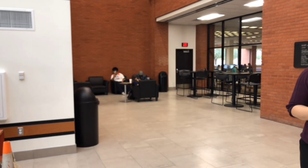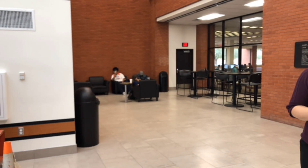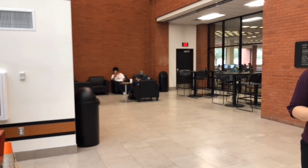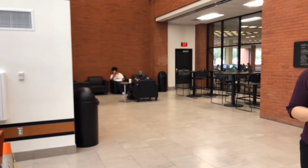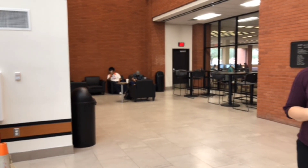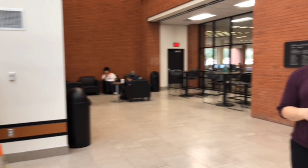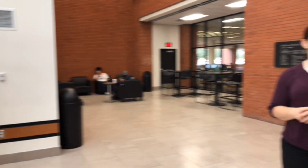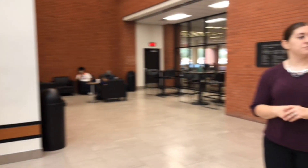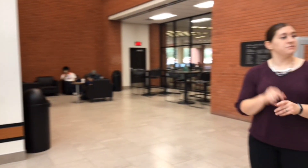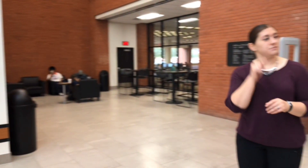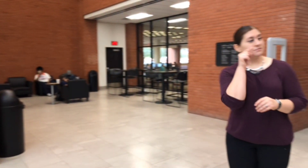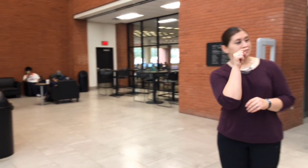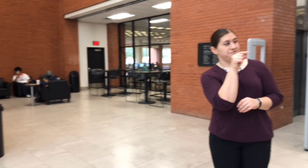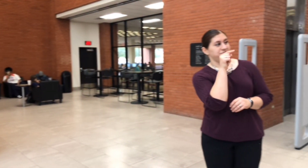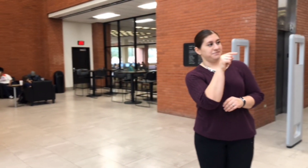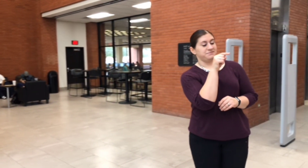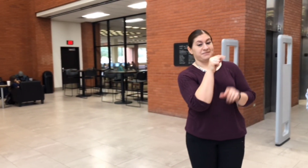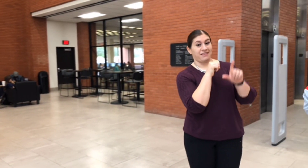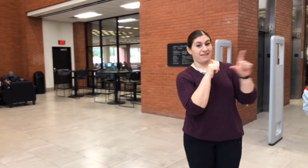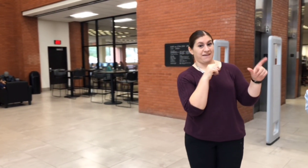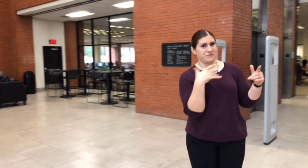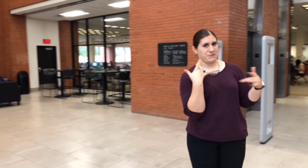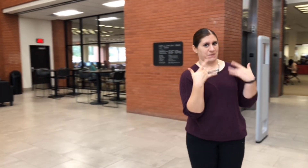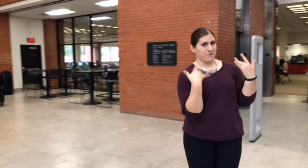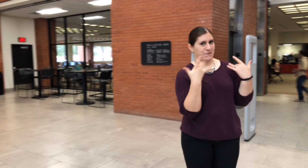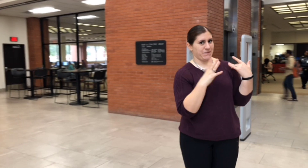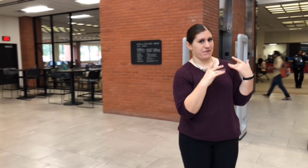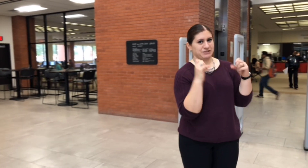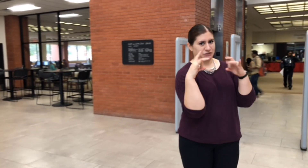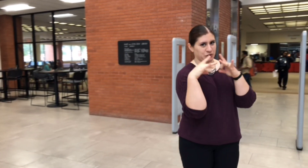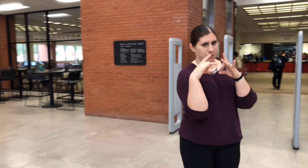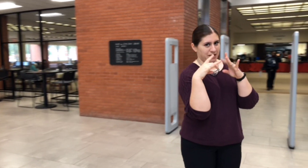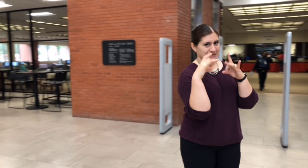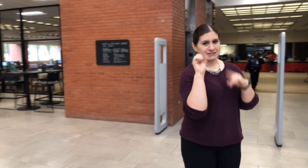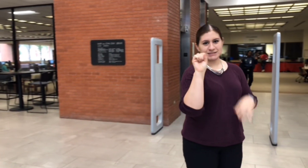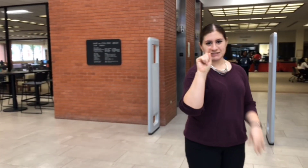To our left is where we have our Starbucks. You can go in and you can